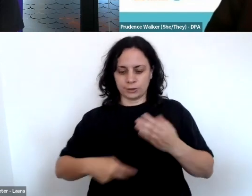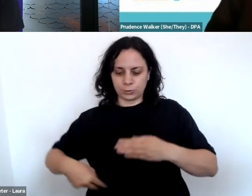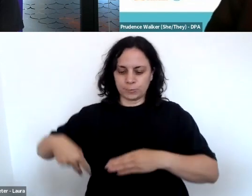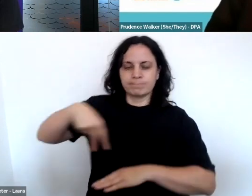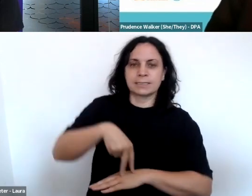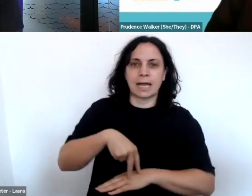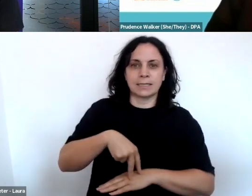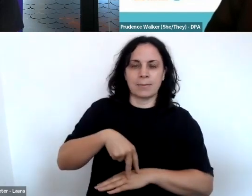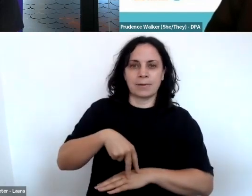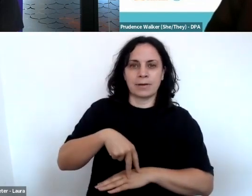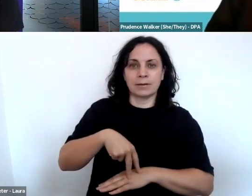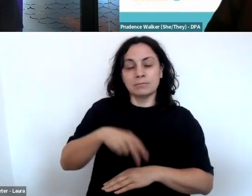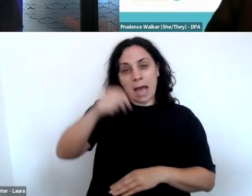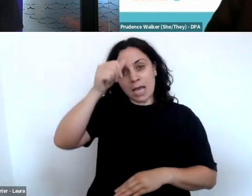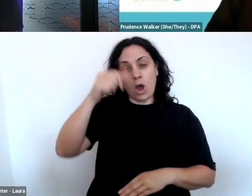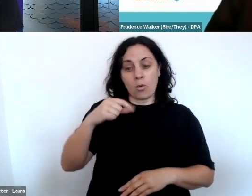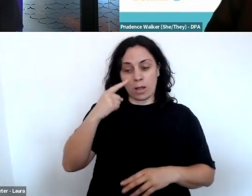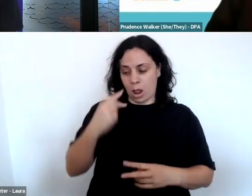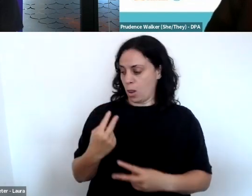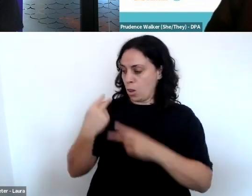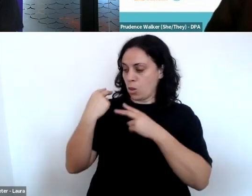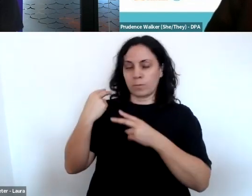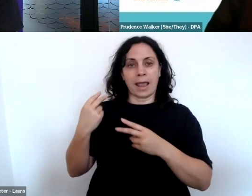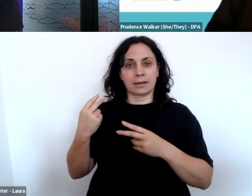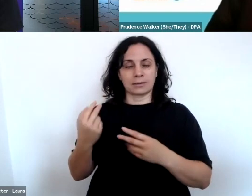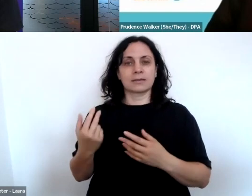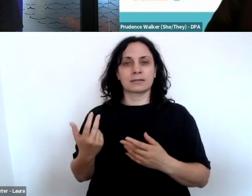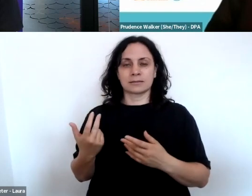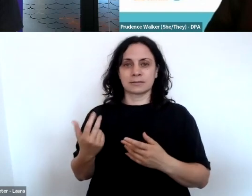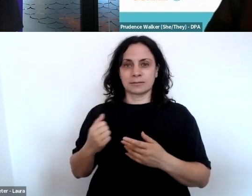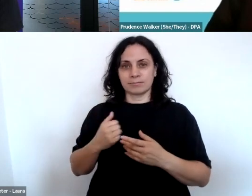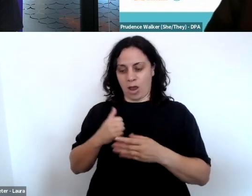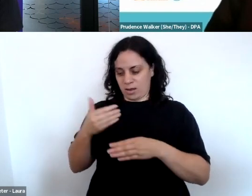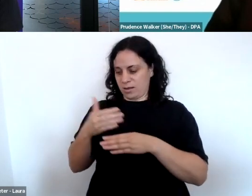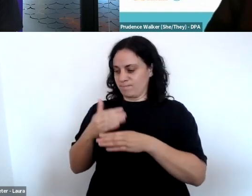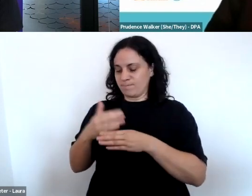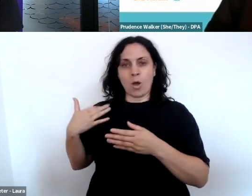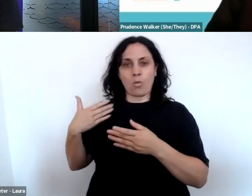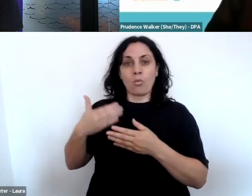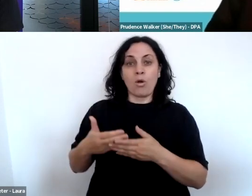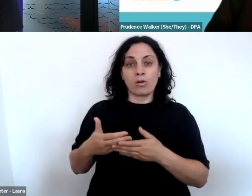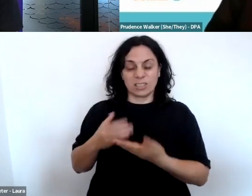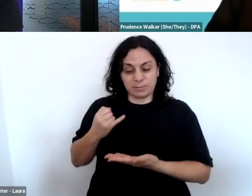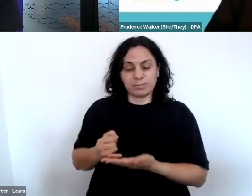in our sector with the most immediate one being around advocacy. And those five years in that role